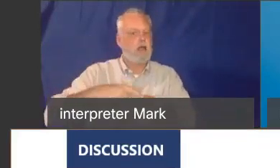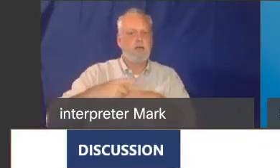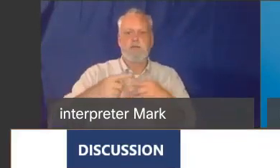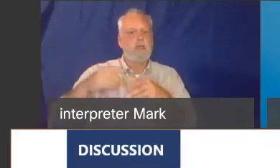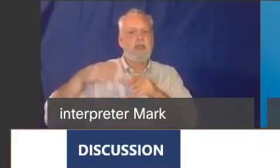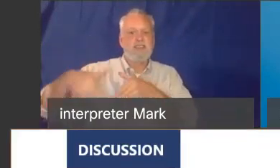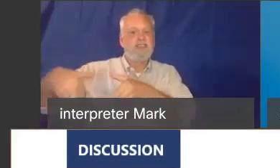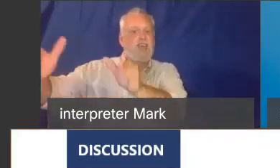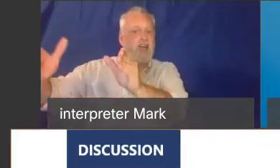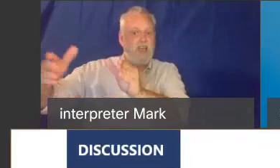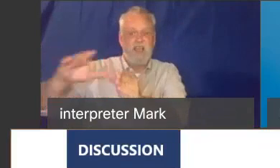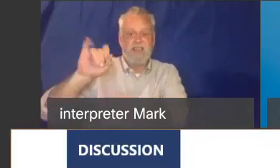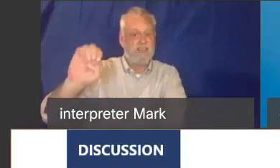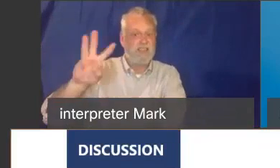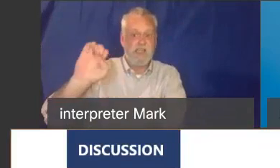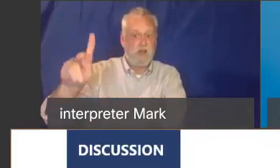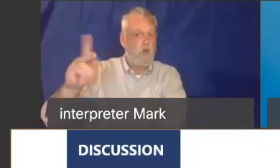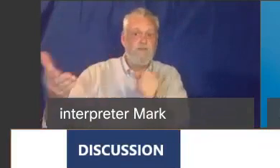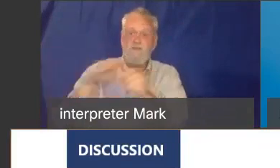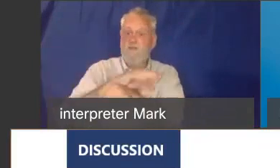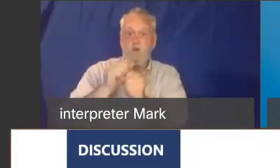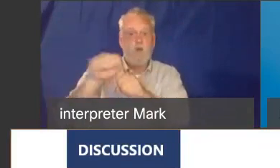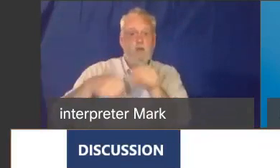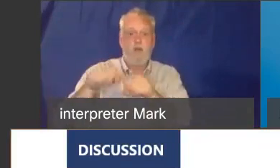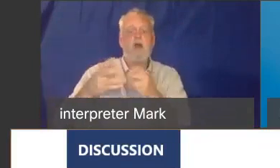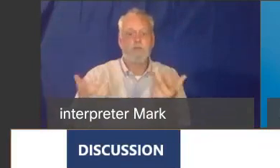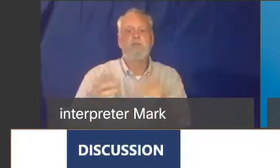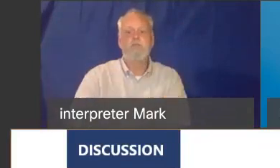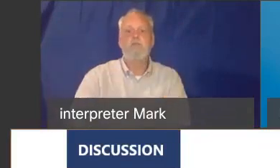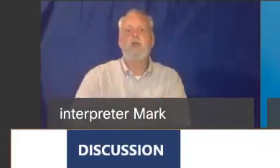So, how to accommodate that volume of bicycles on the sidewalk and in addition to the cycle track.